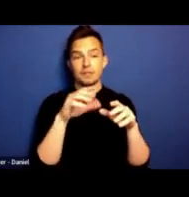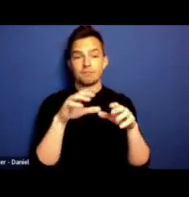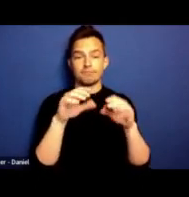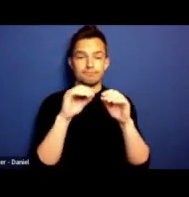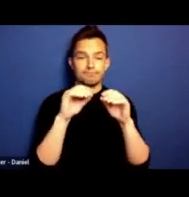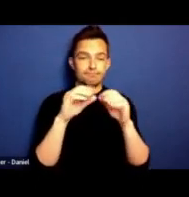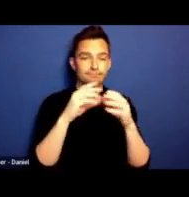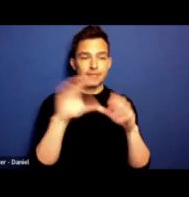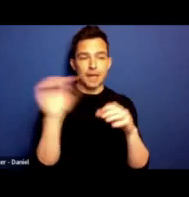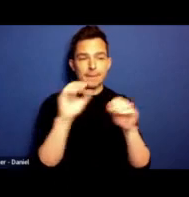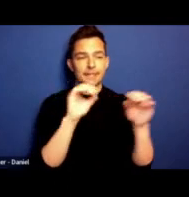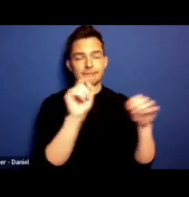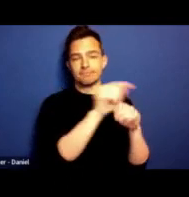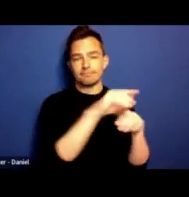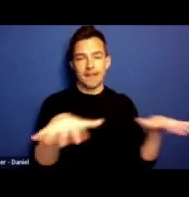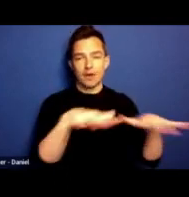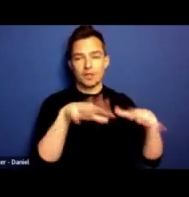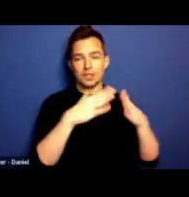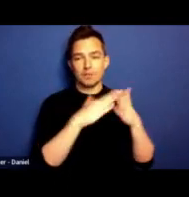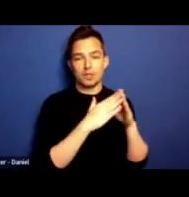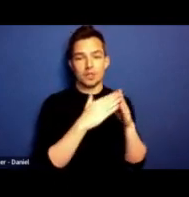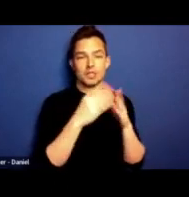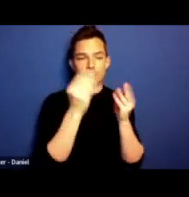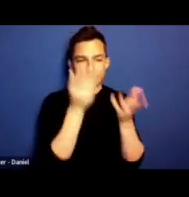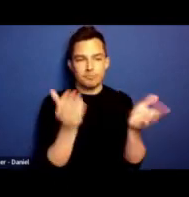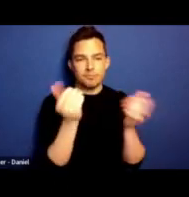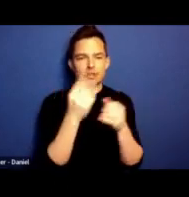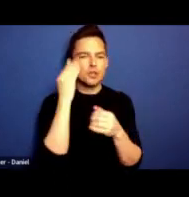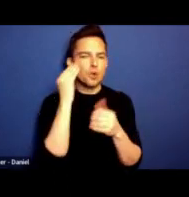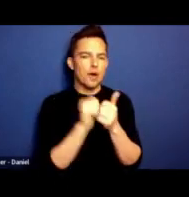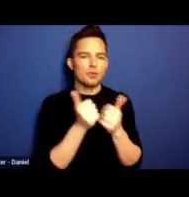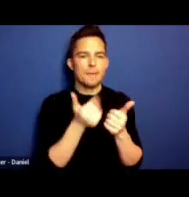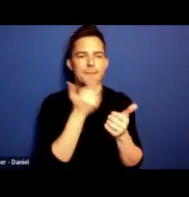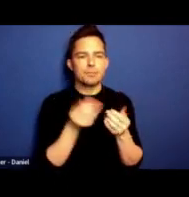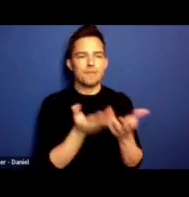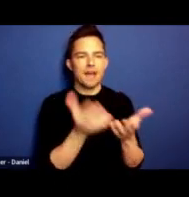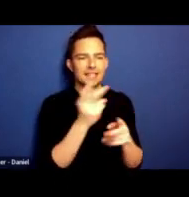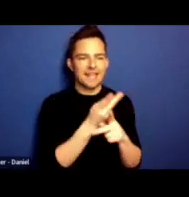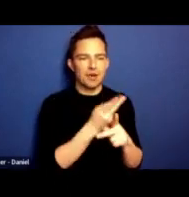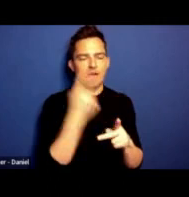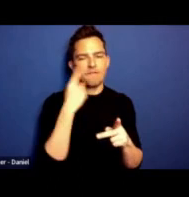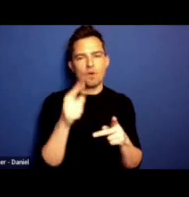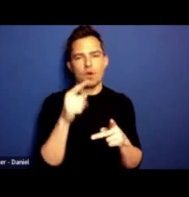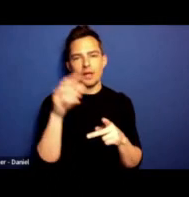how best to provide care in a dementia friendly way that takes into account in a sensitive way,